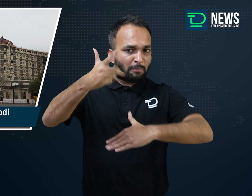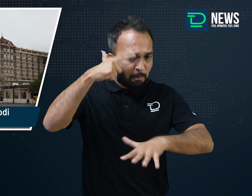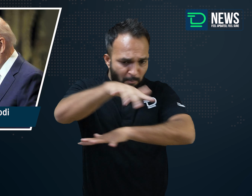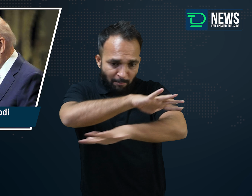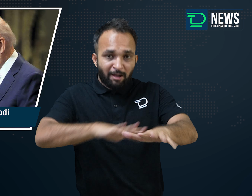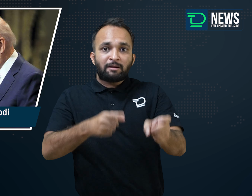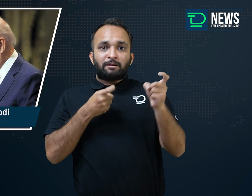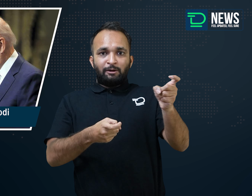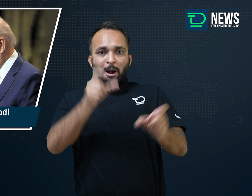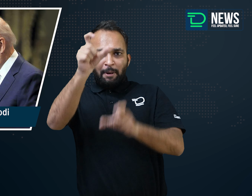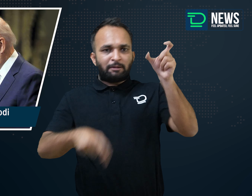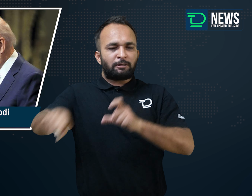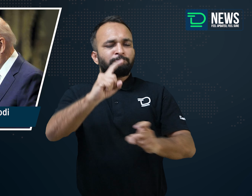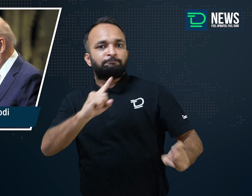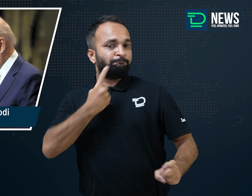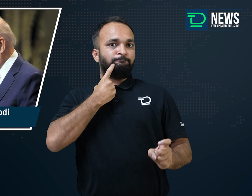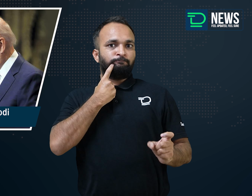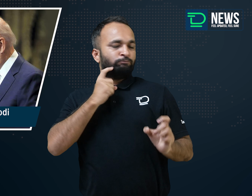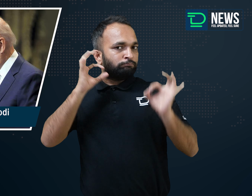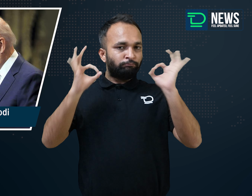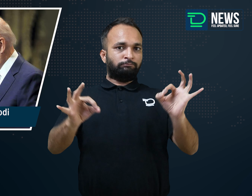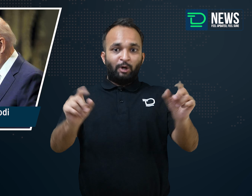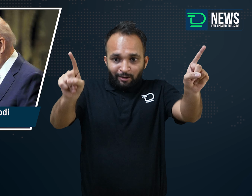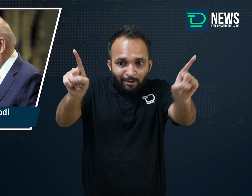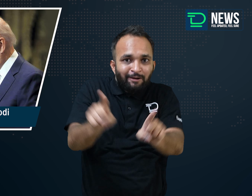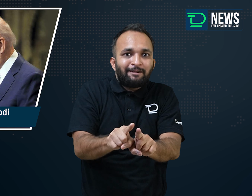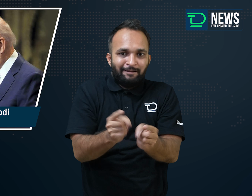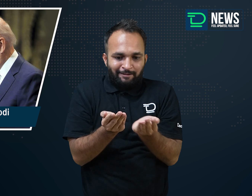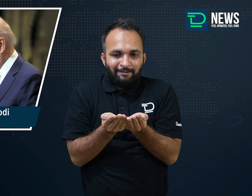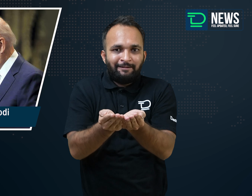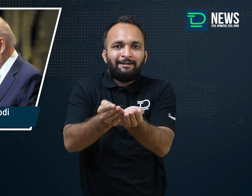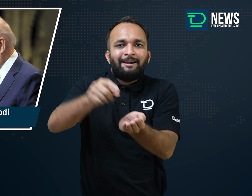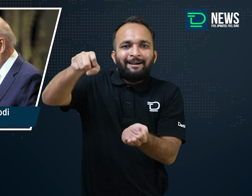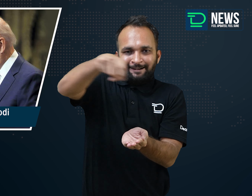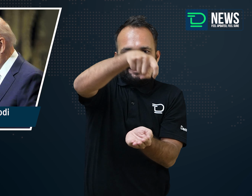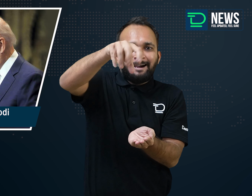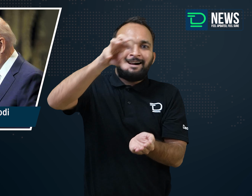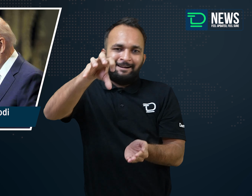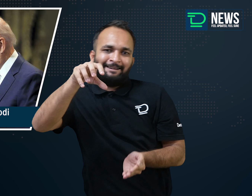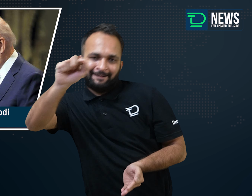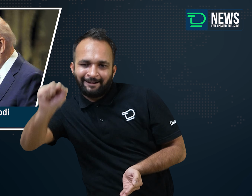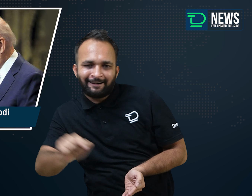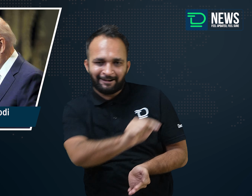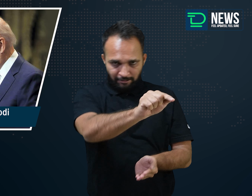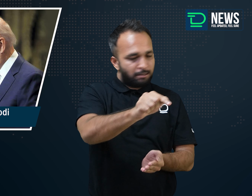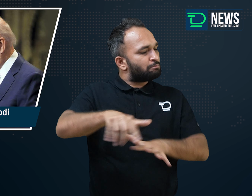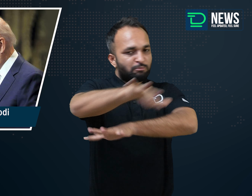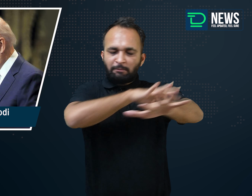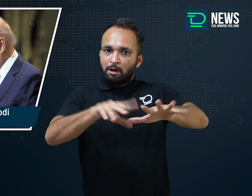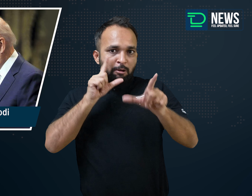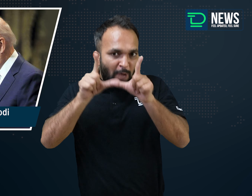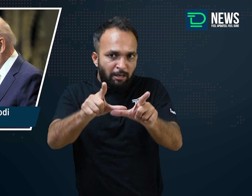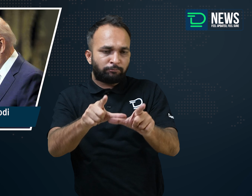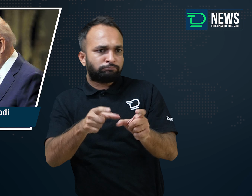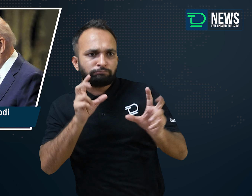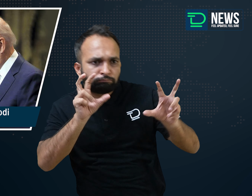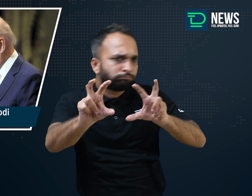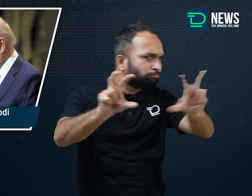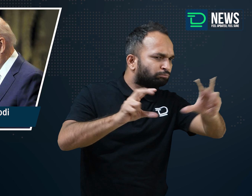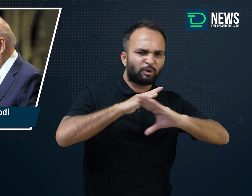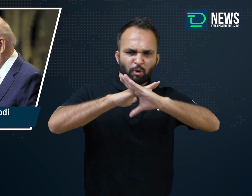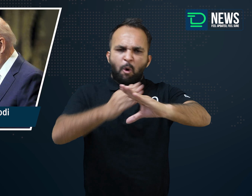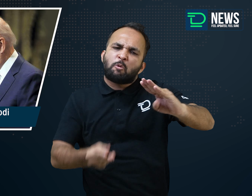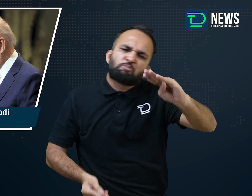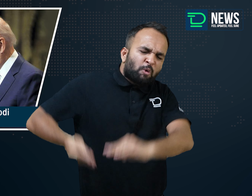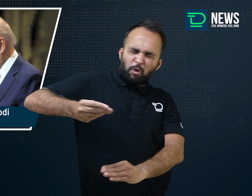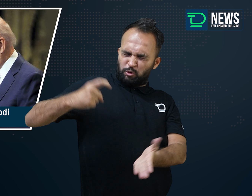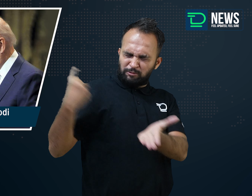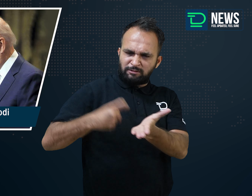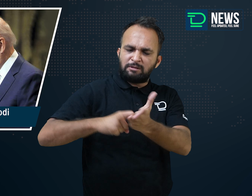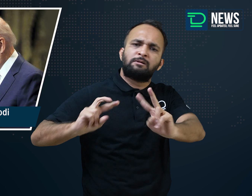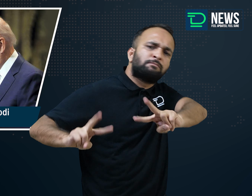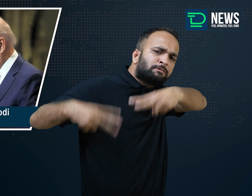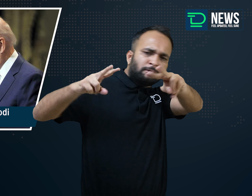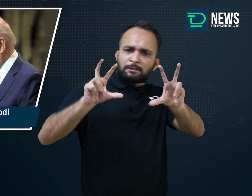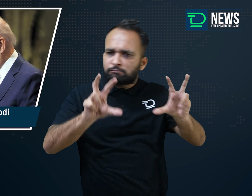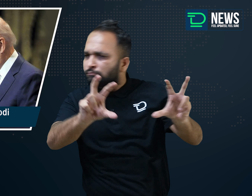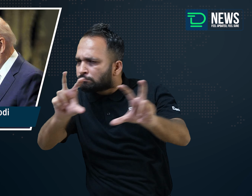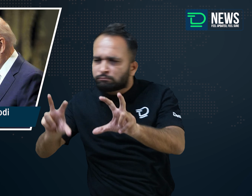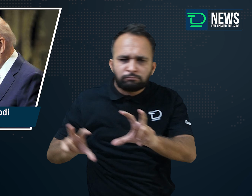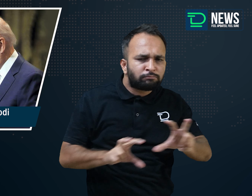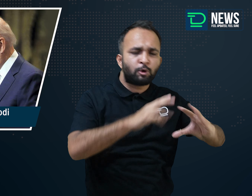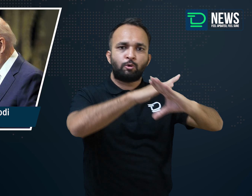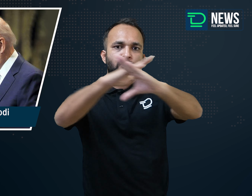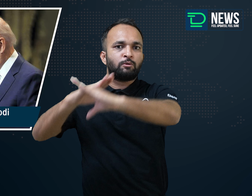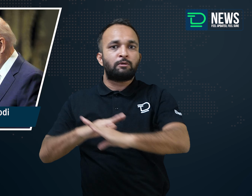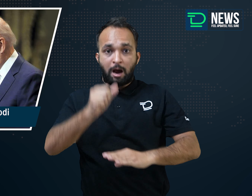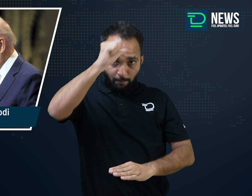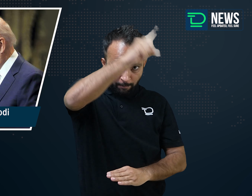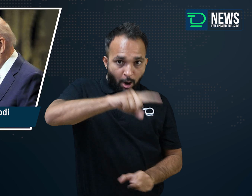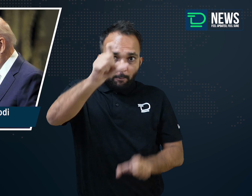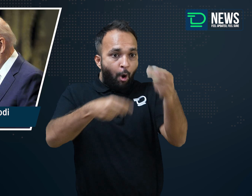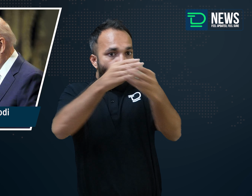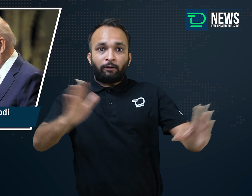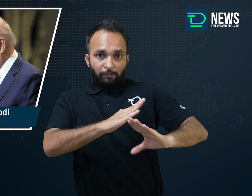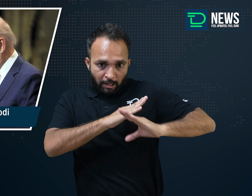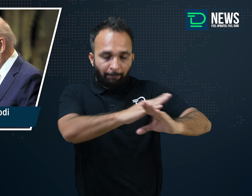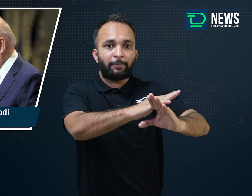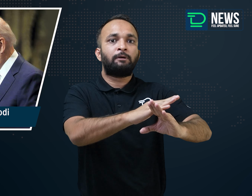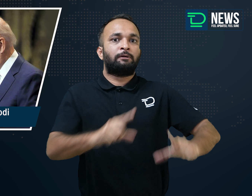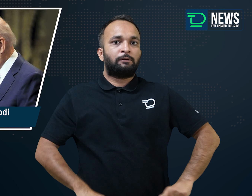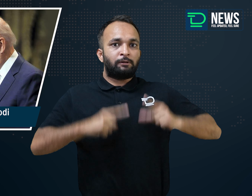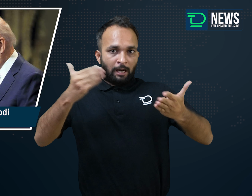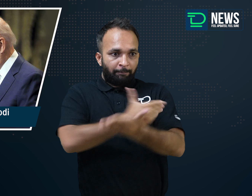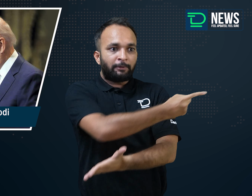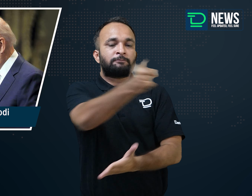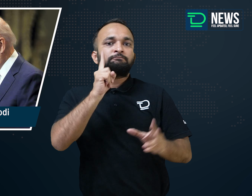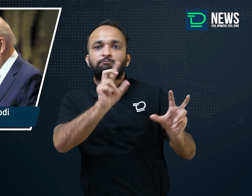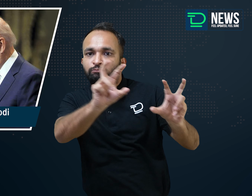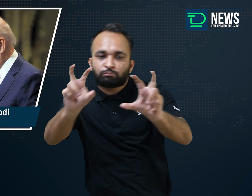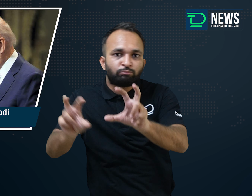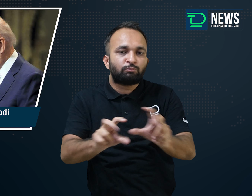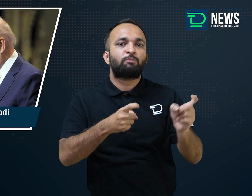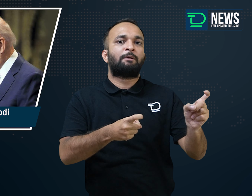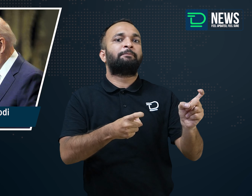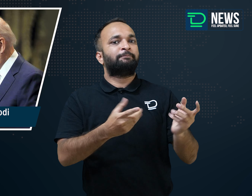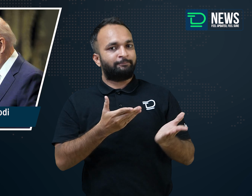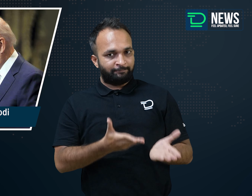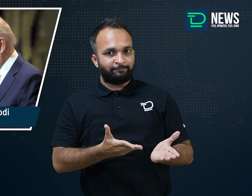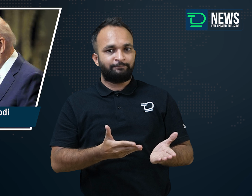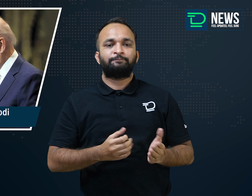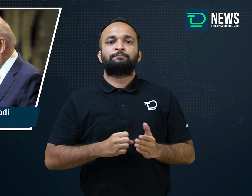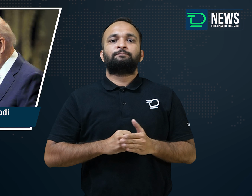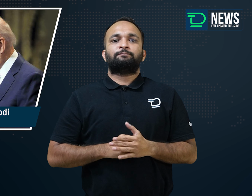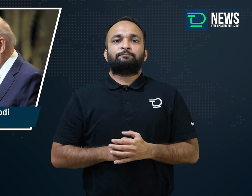So keeping security guards and strong force is safe for India.